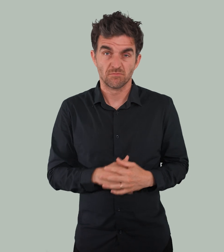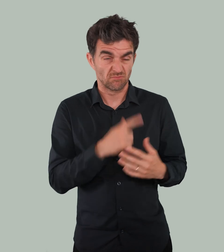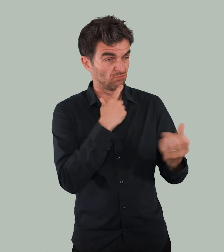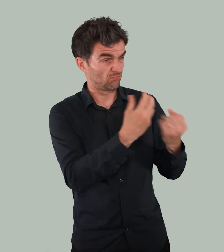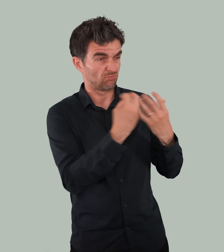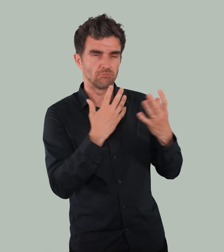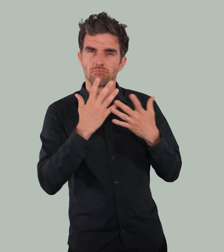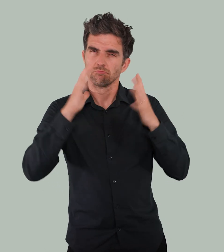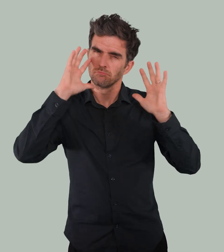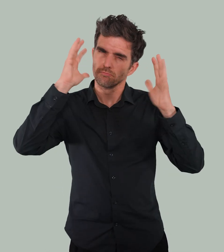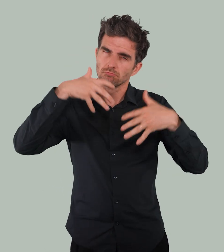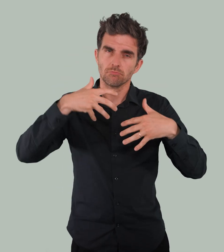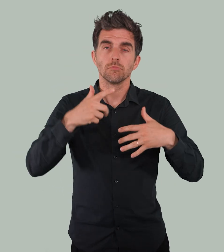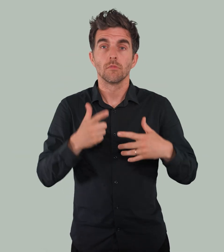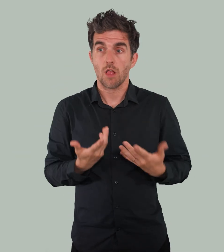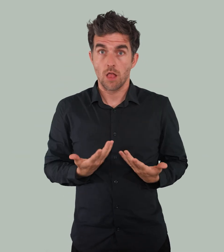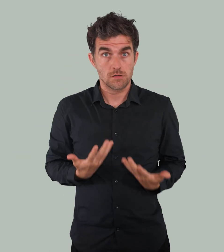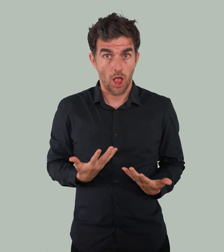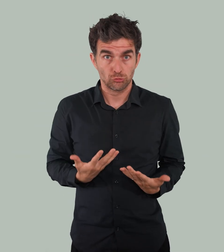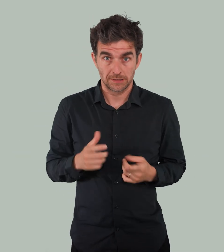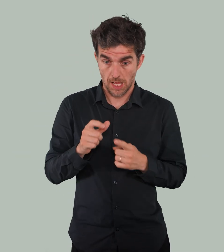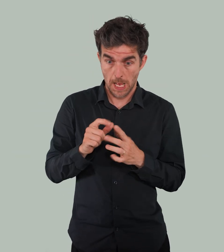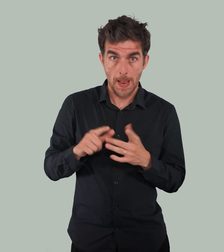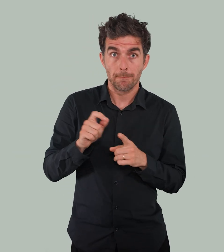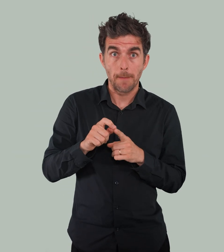54. Respondents raised concerns about whether the current PIP